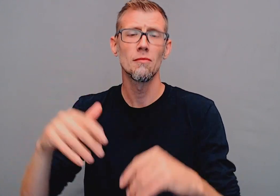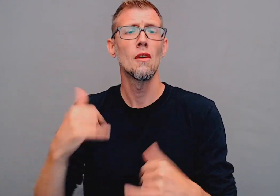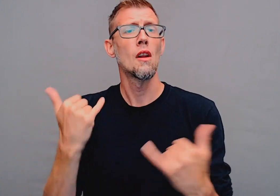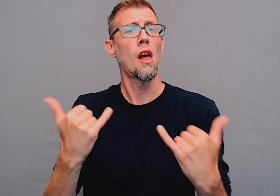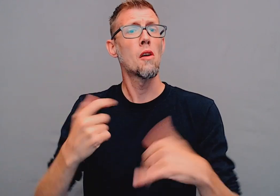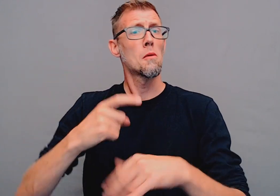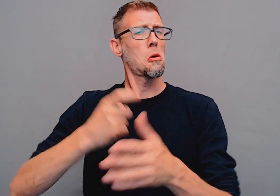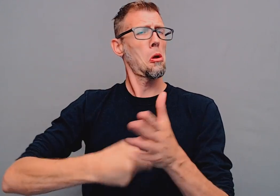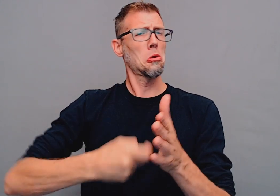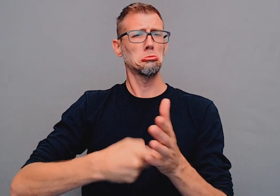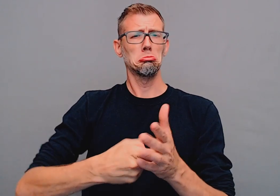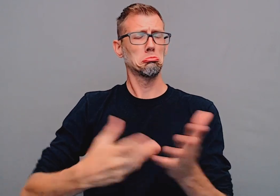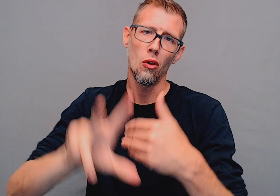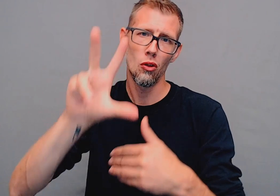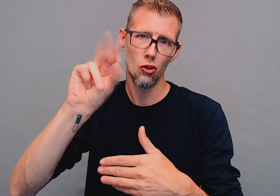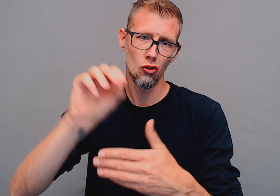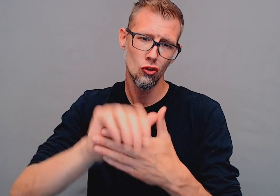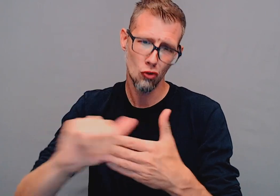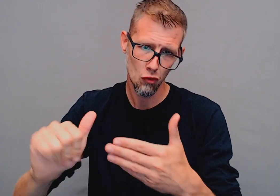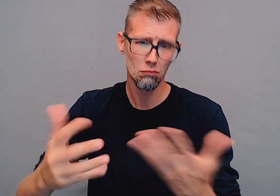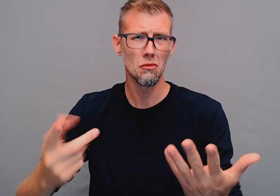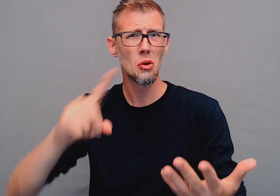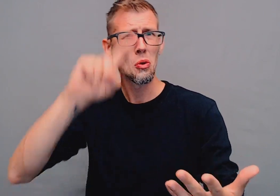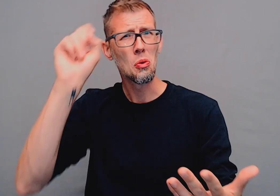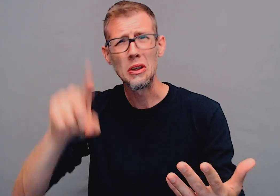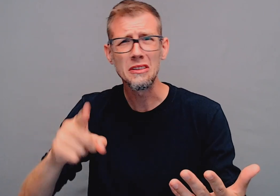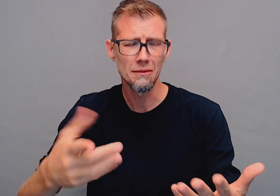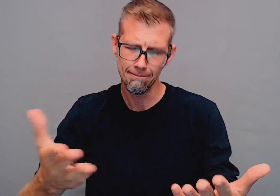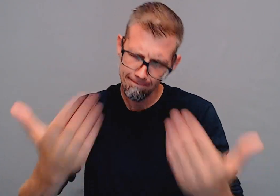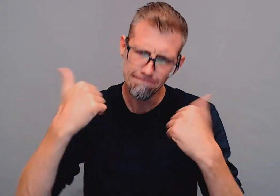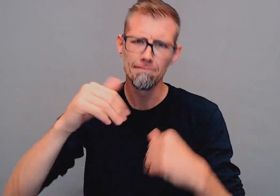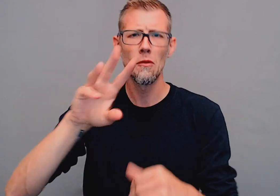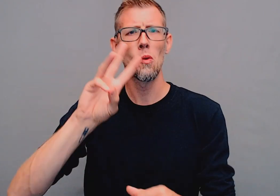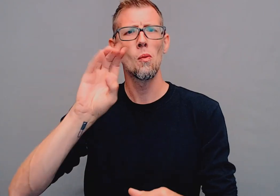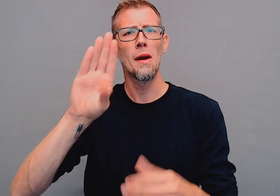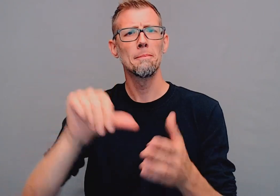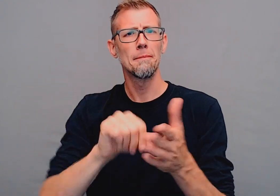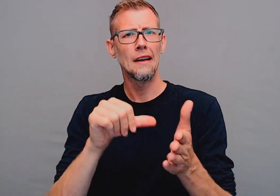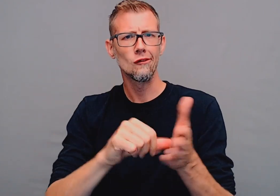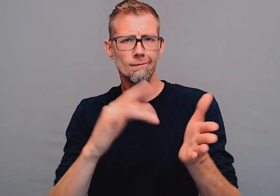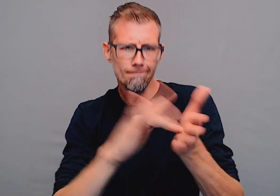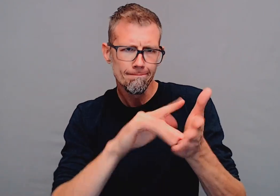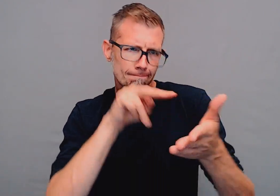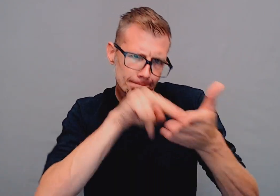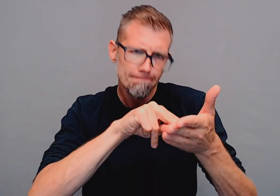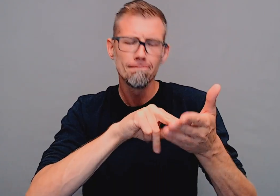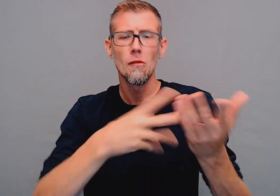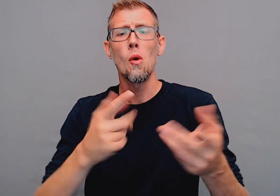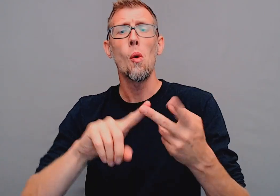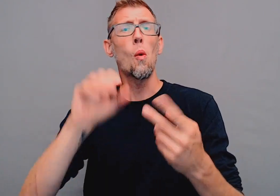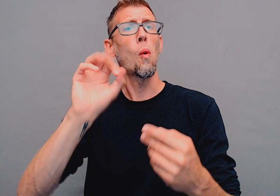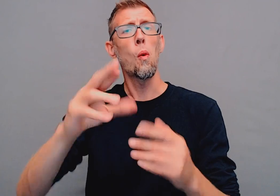How much will it cost? The cost is $30. Questions? Go to www.deafspotlight.org